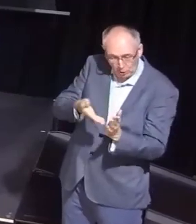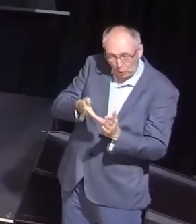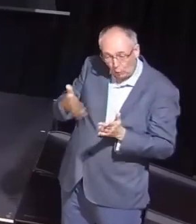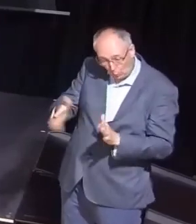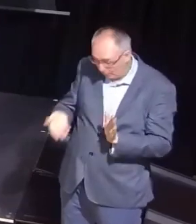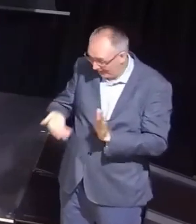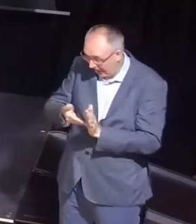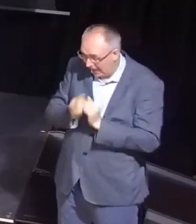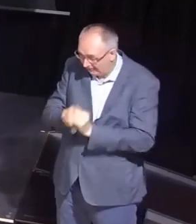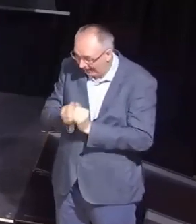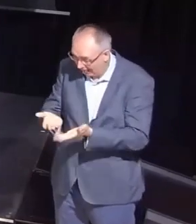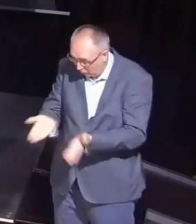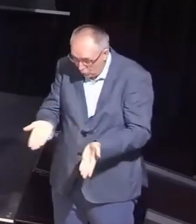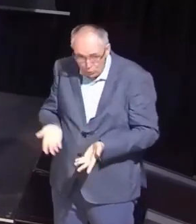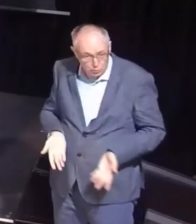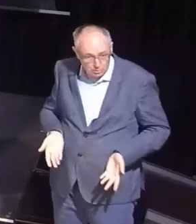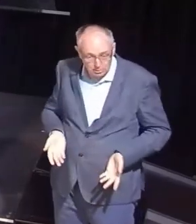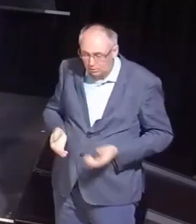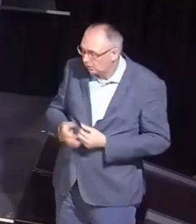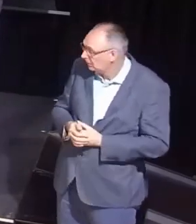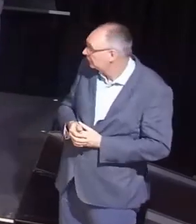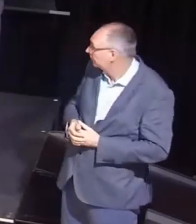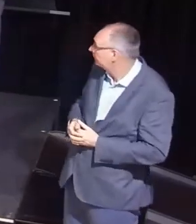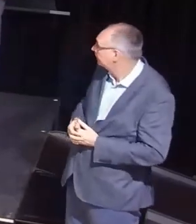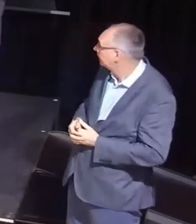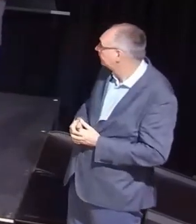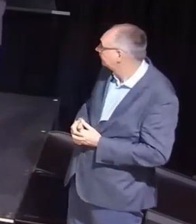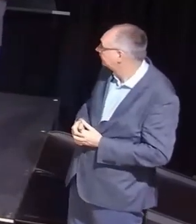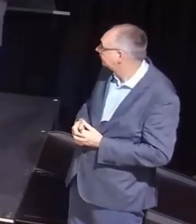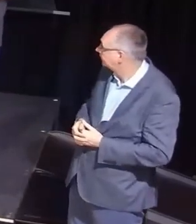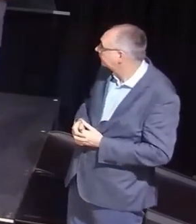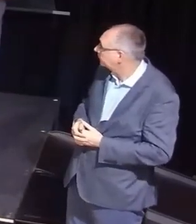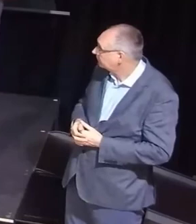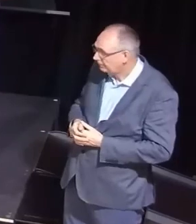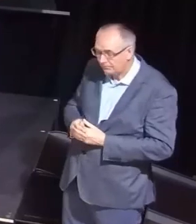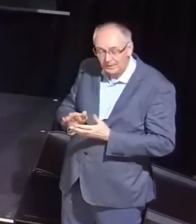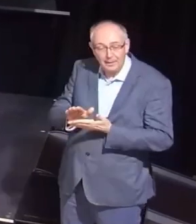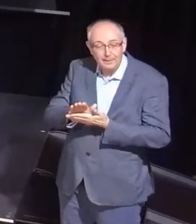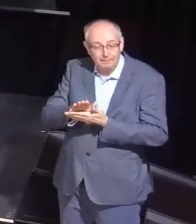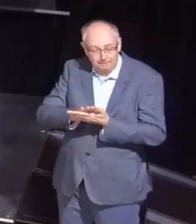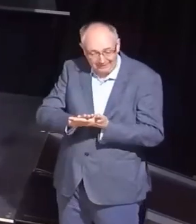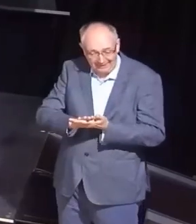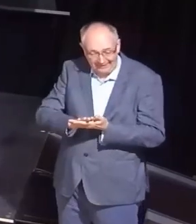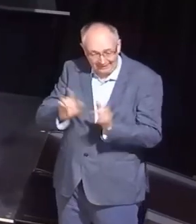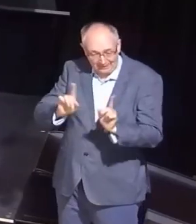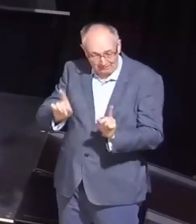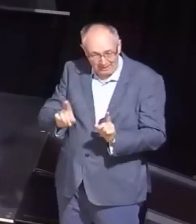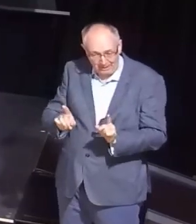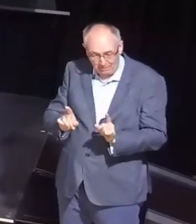And that ensures that these individuals are not only delivering the value that we seek,